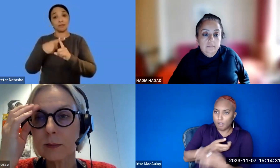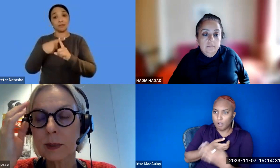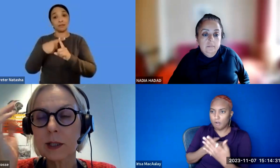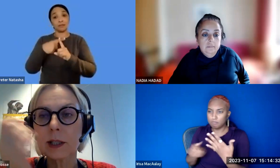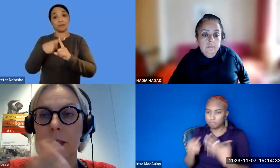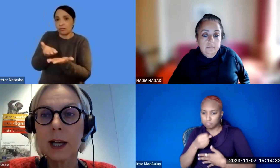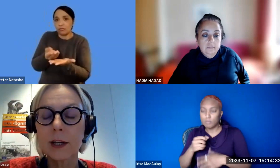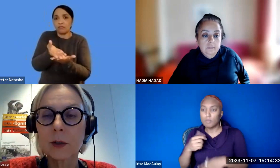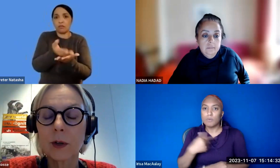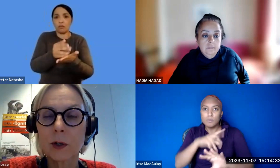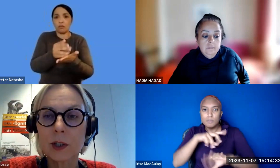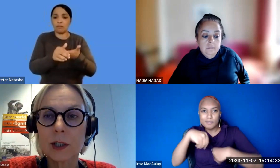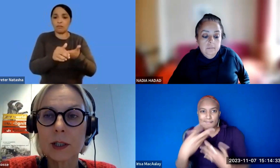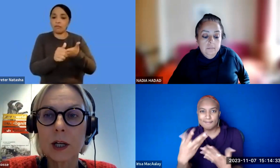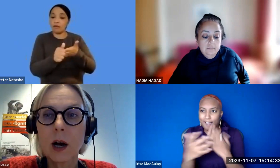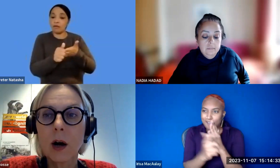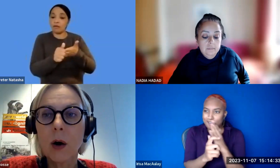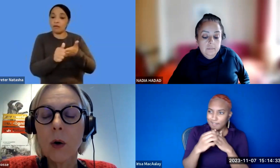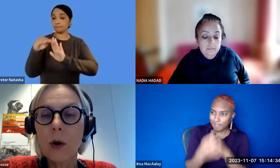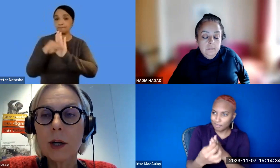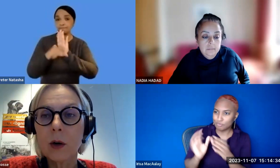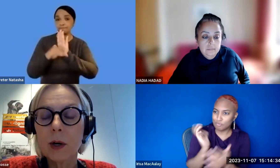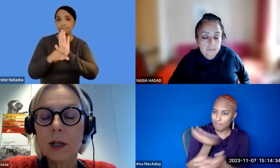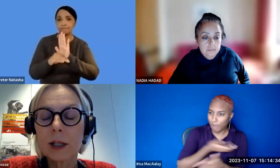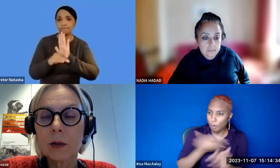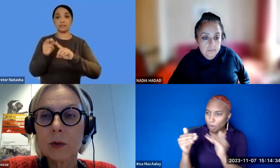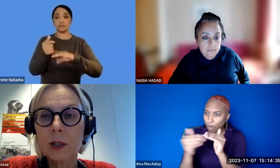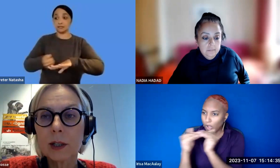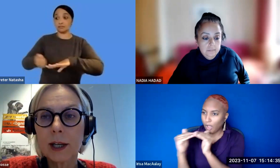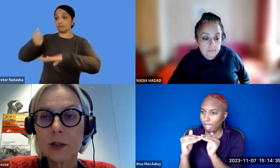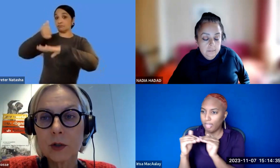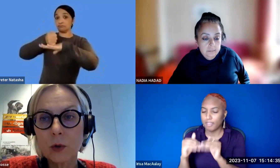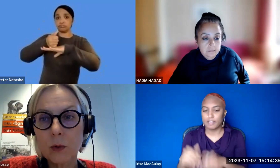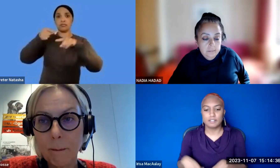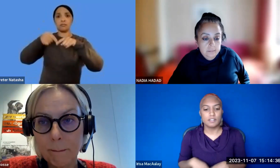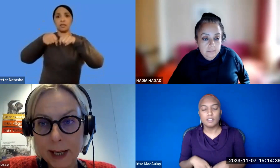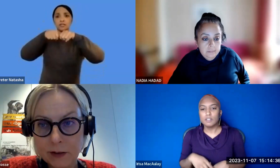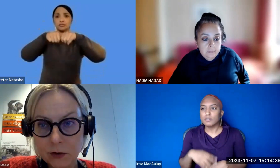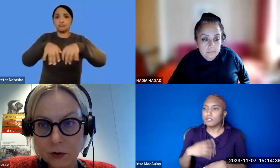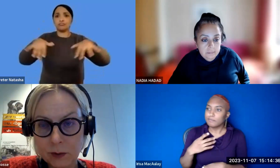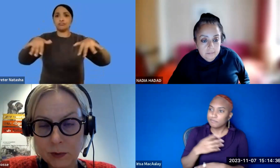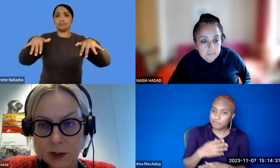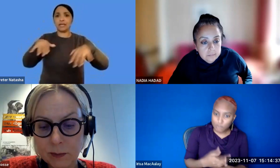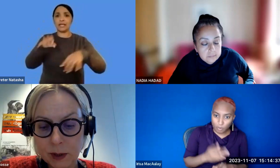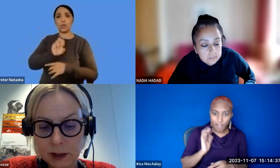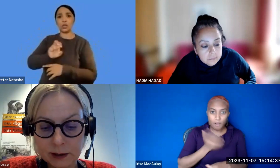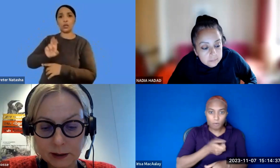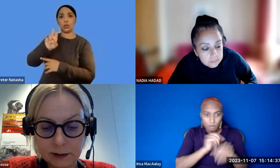be it here in the headquarters or in our EU delegation to mainstream disabilities.